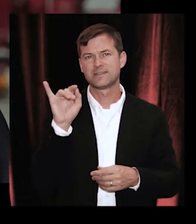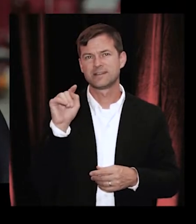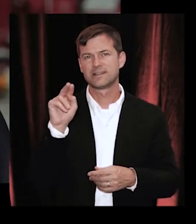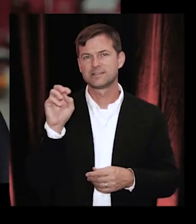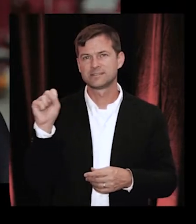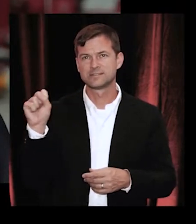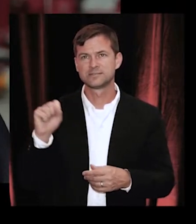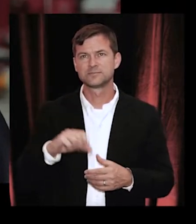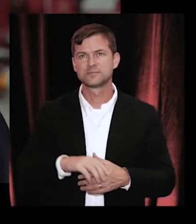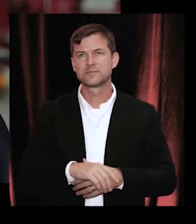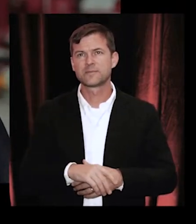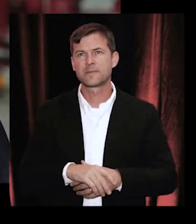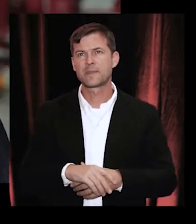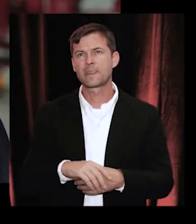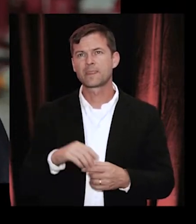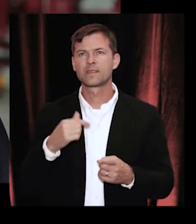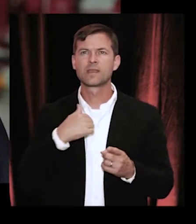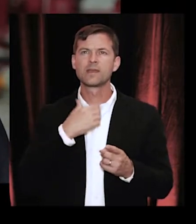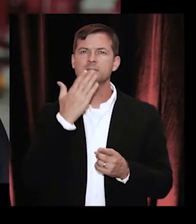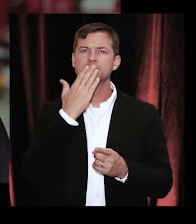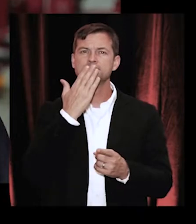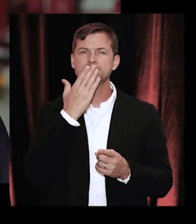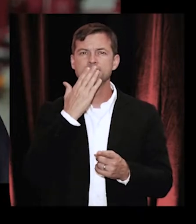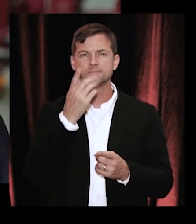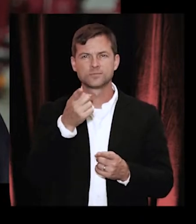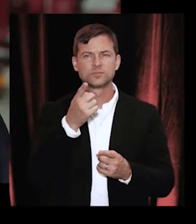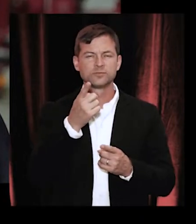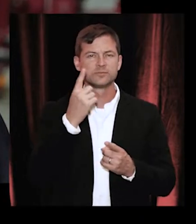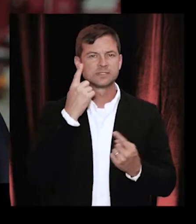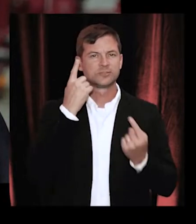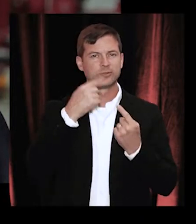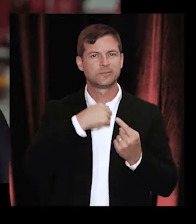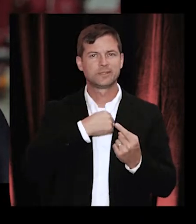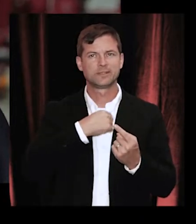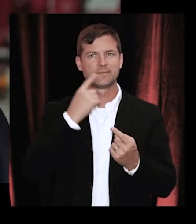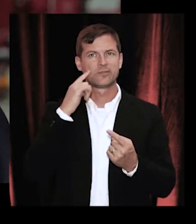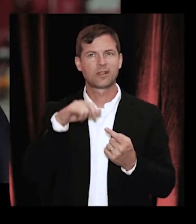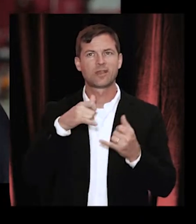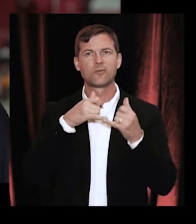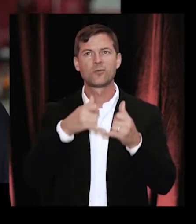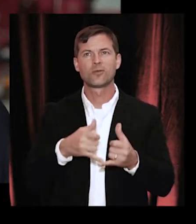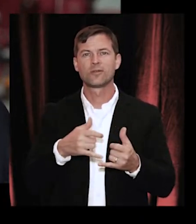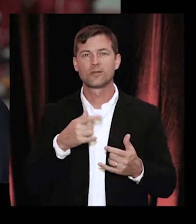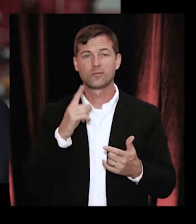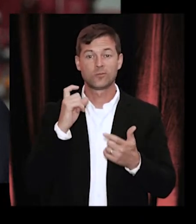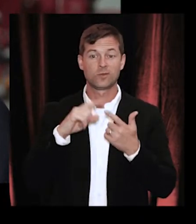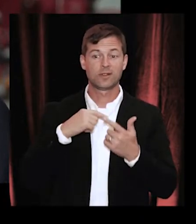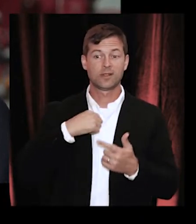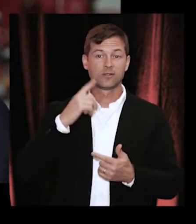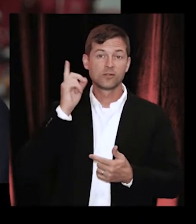I appreciate y'all considering me for the award. I was speechless when